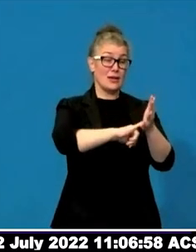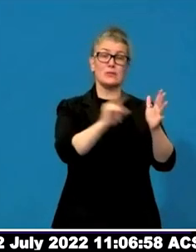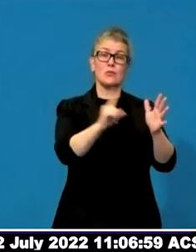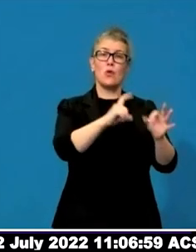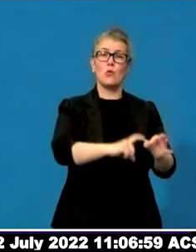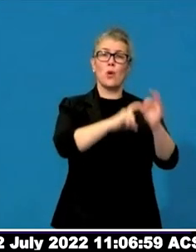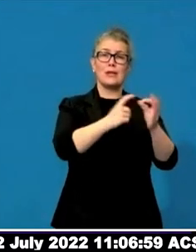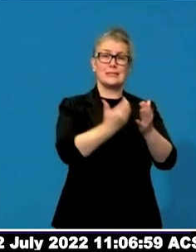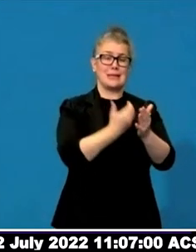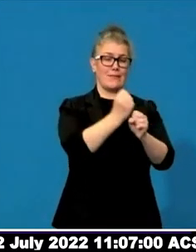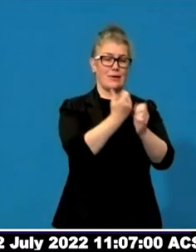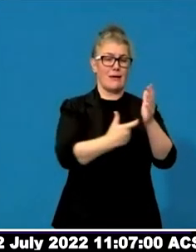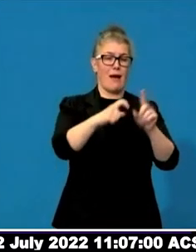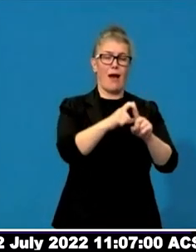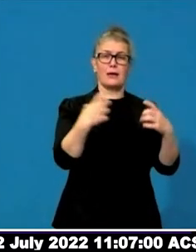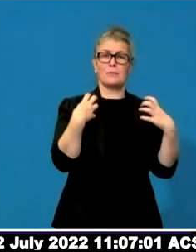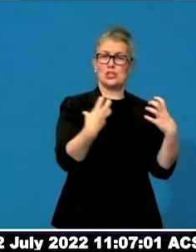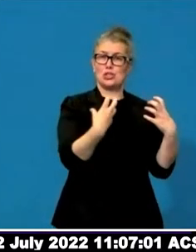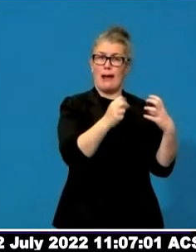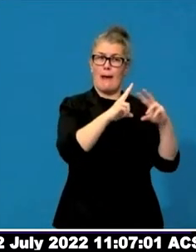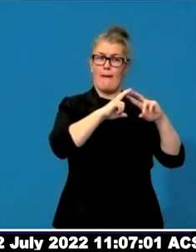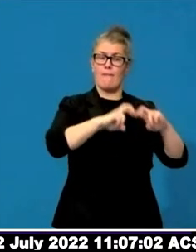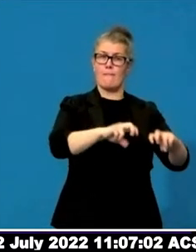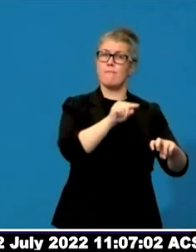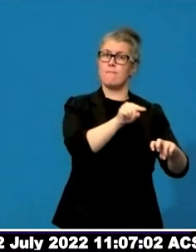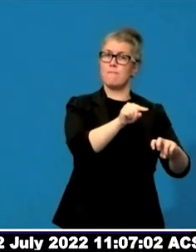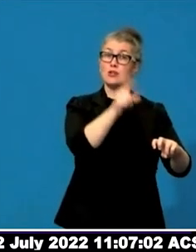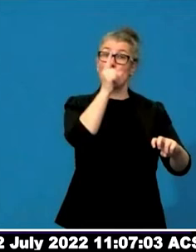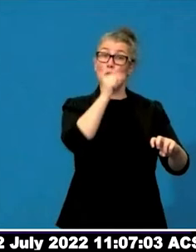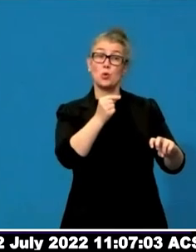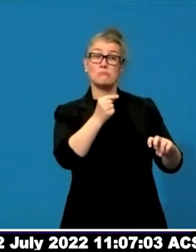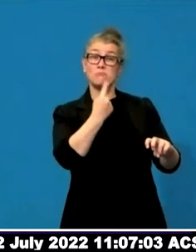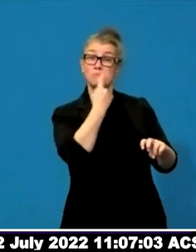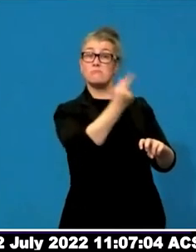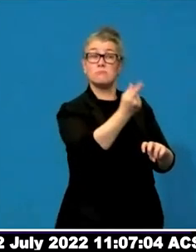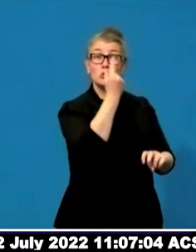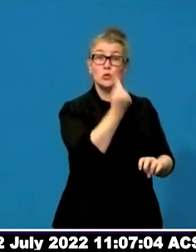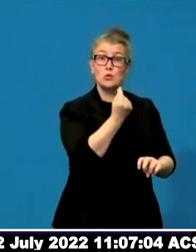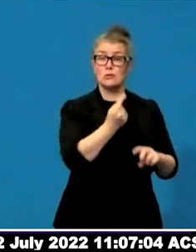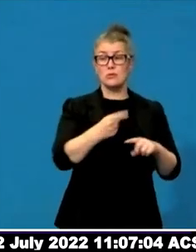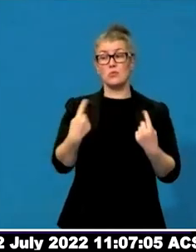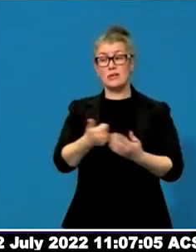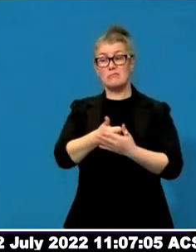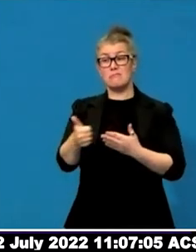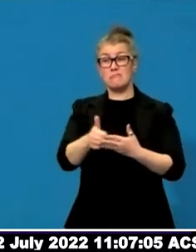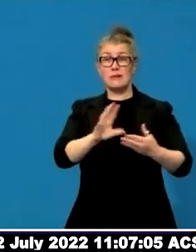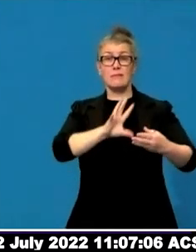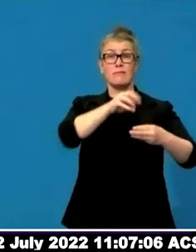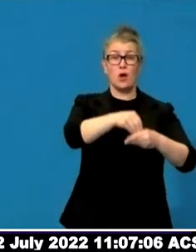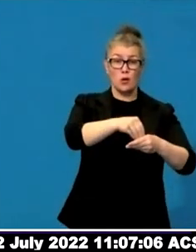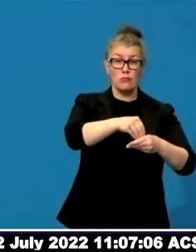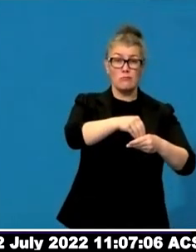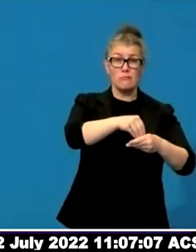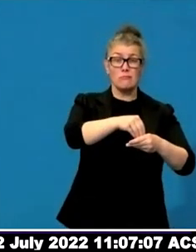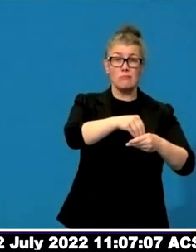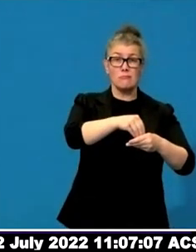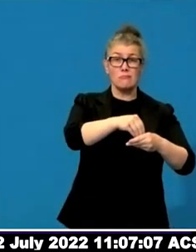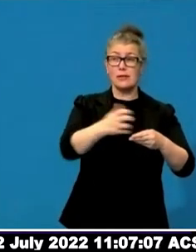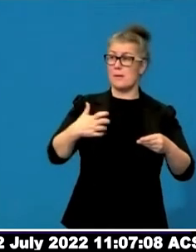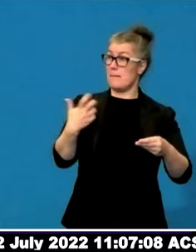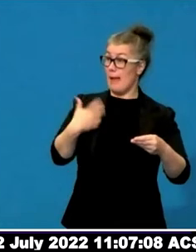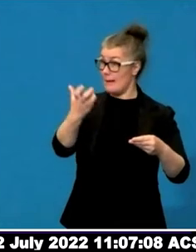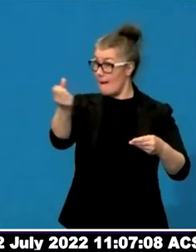and I guess we are often involved in making complaints or having concerns.